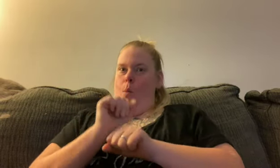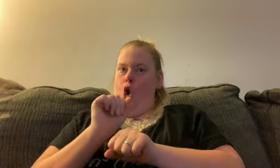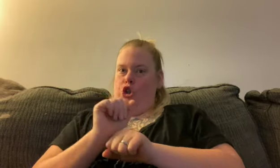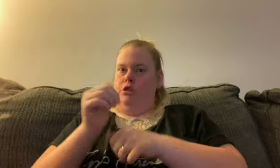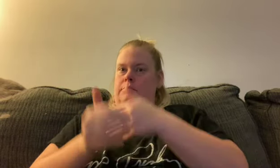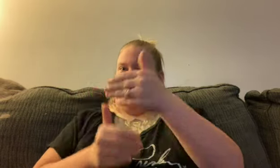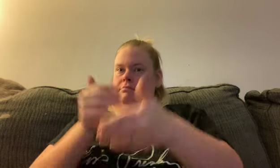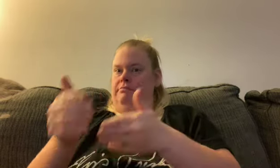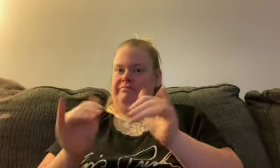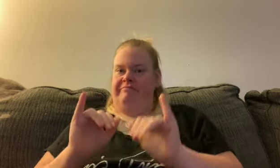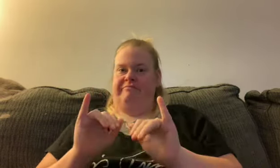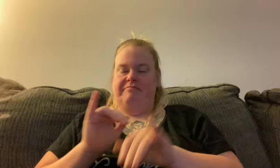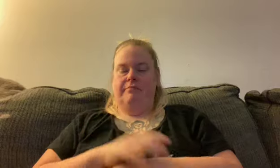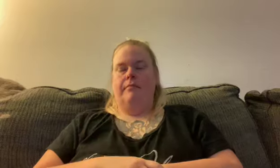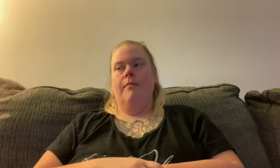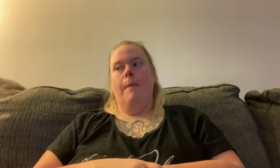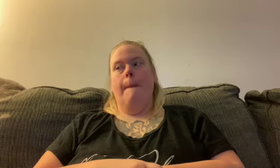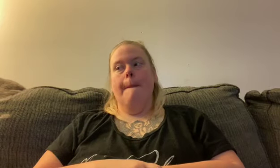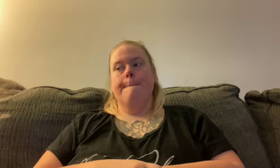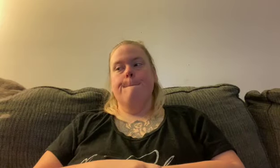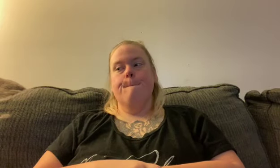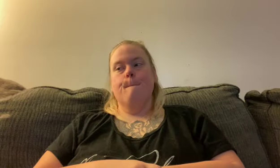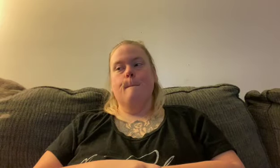It helps us understand how it works.